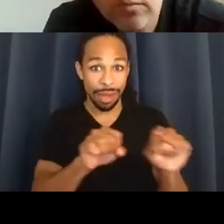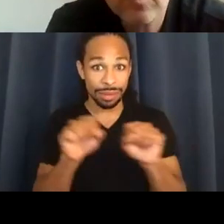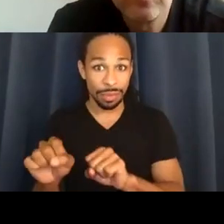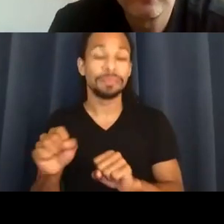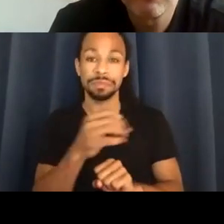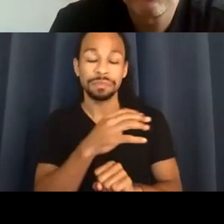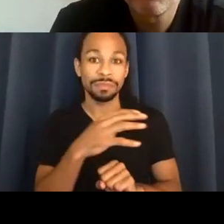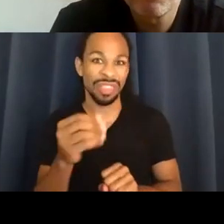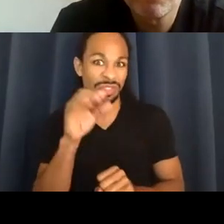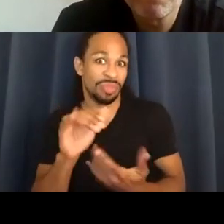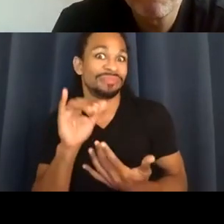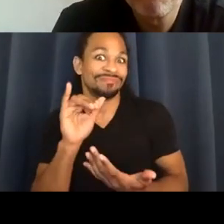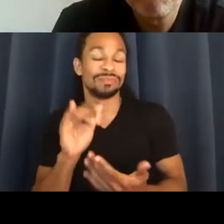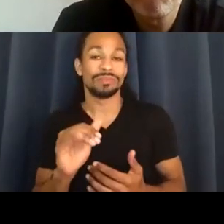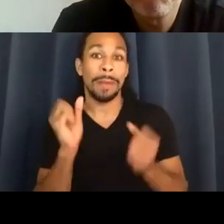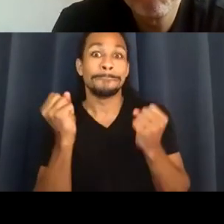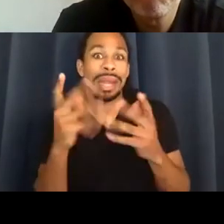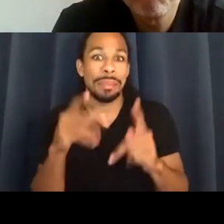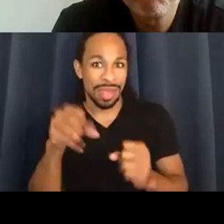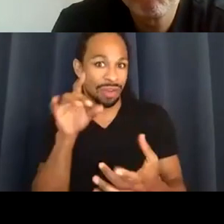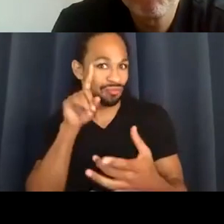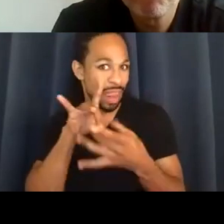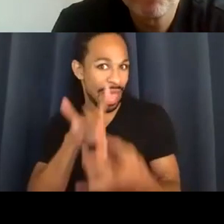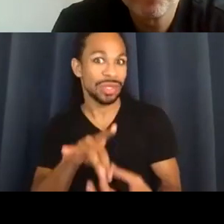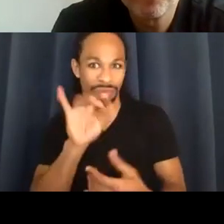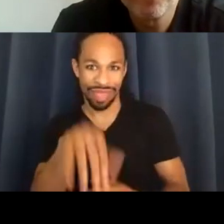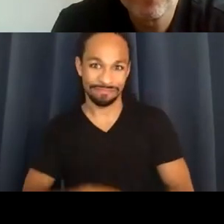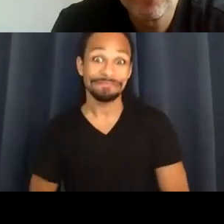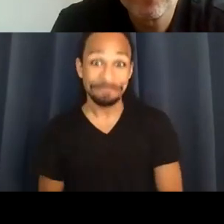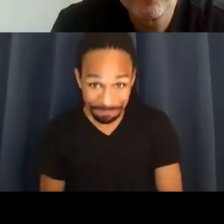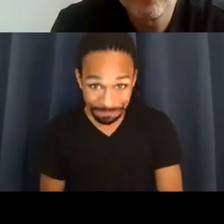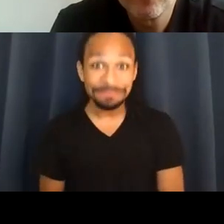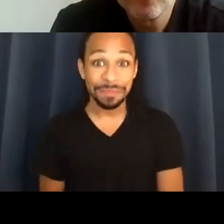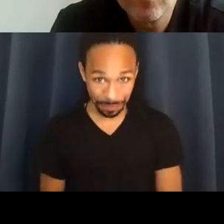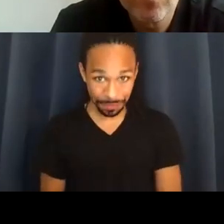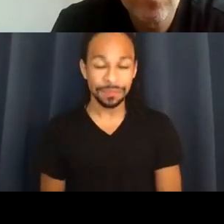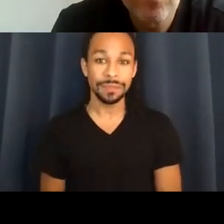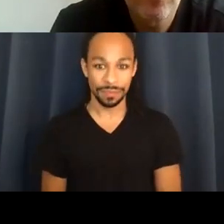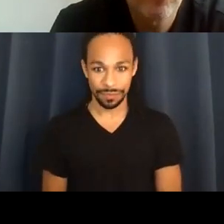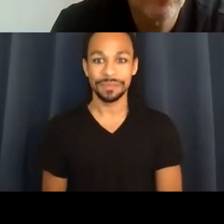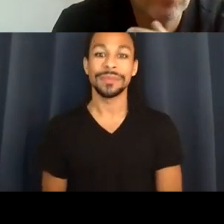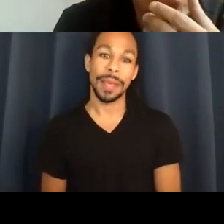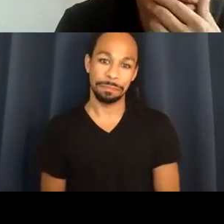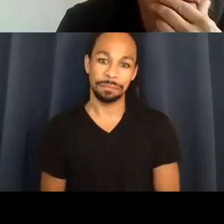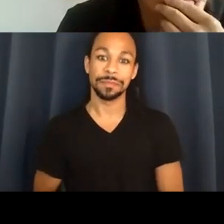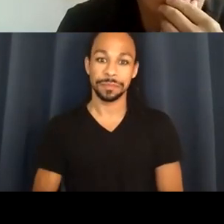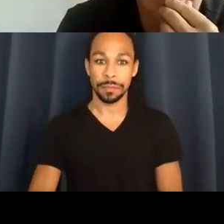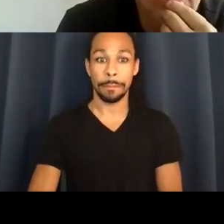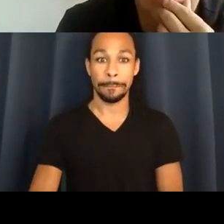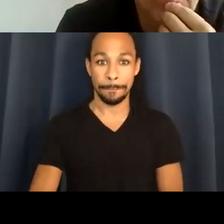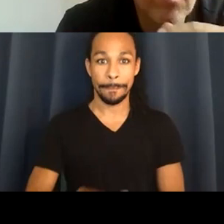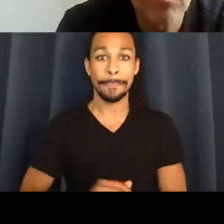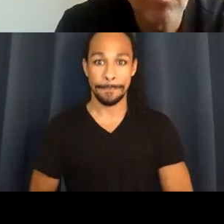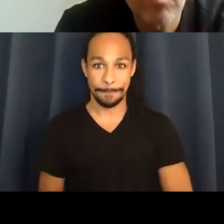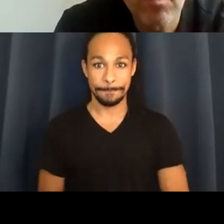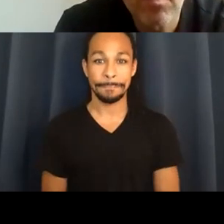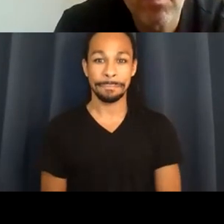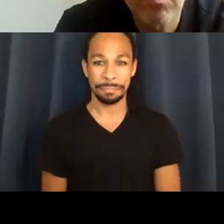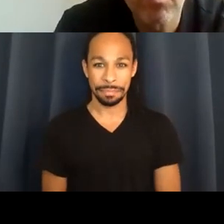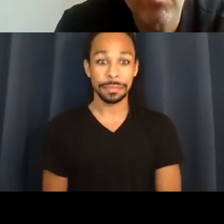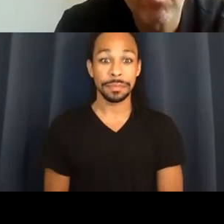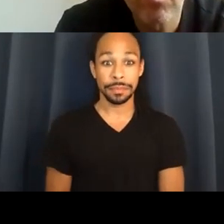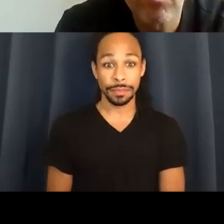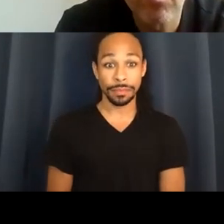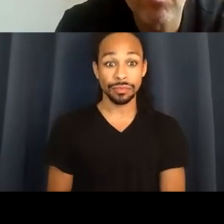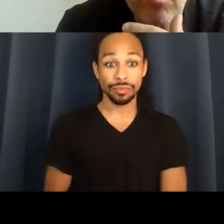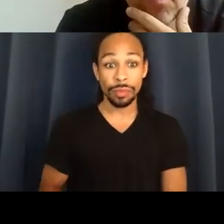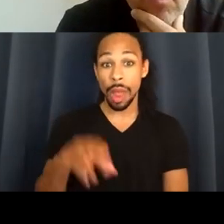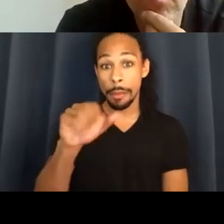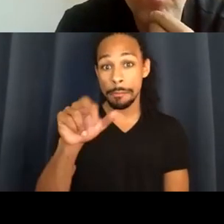can, yeah, relate to. 18:05:10 >> MARYA WETHERS: I'm thinking -- Laura,